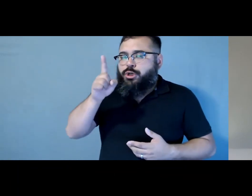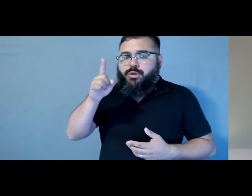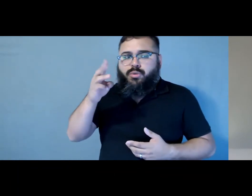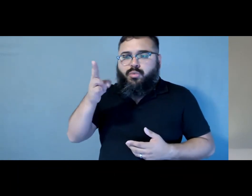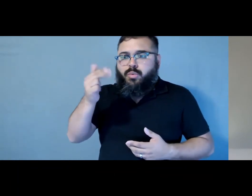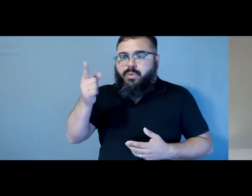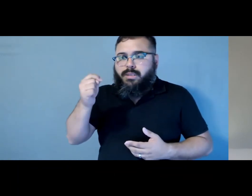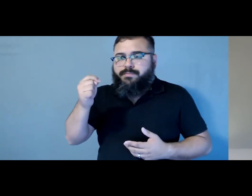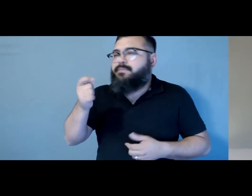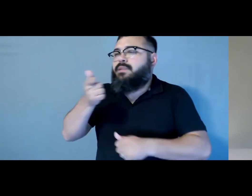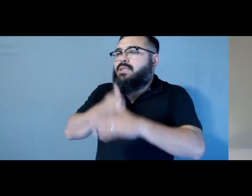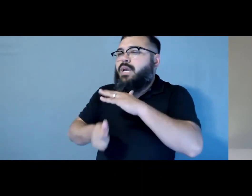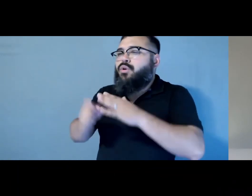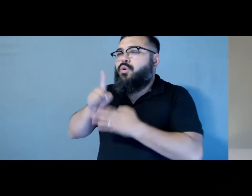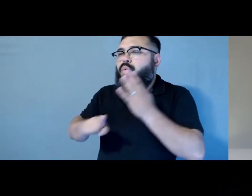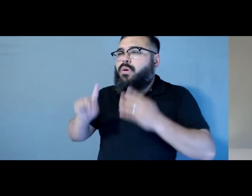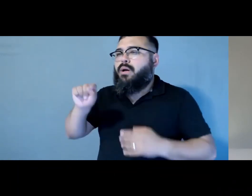under what tab? - [Edie] Under Open.